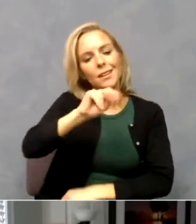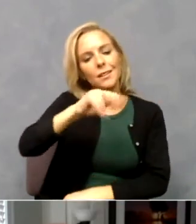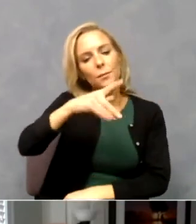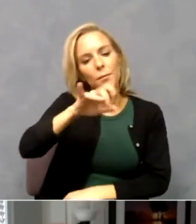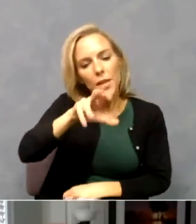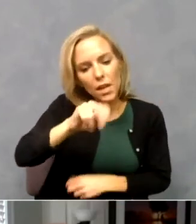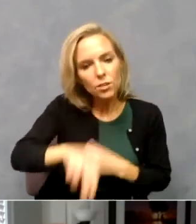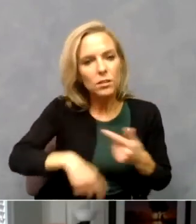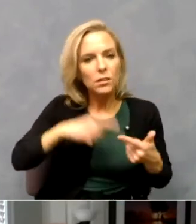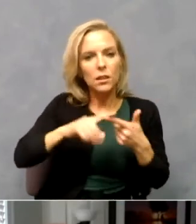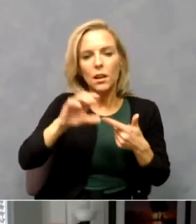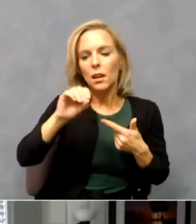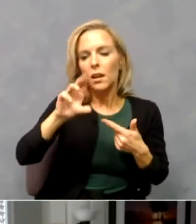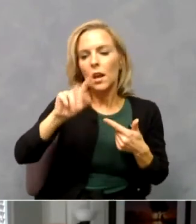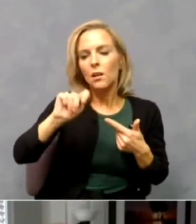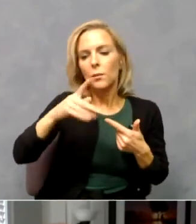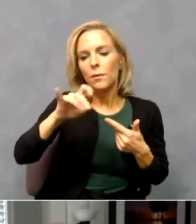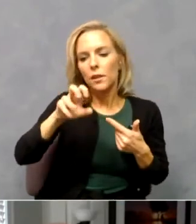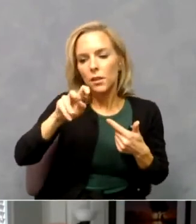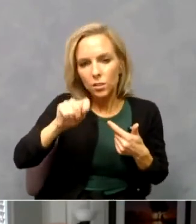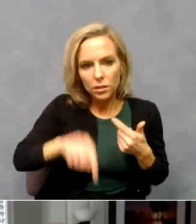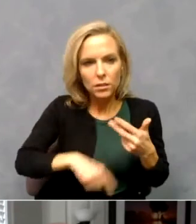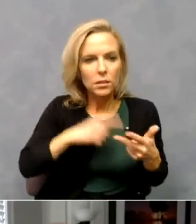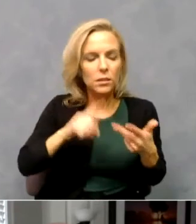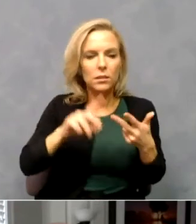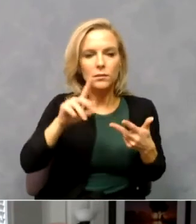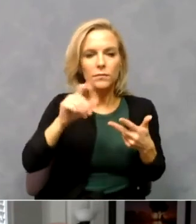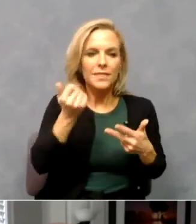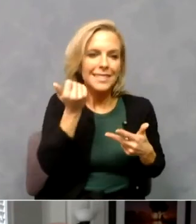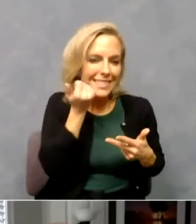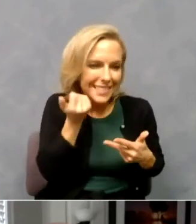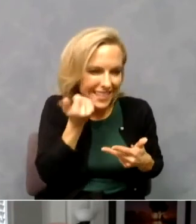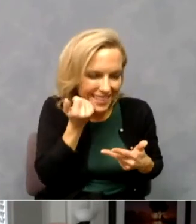offices I've learned. I have to mention Dennis specifically. If I don't call